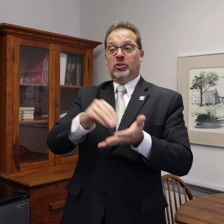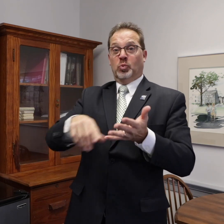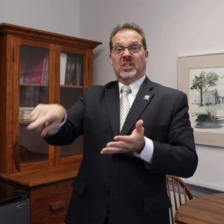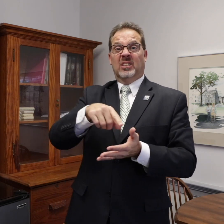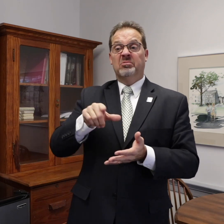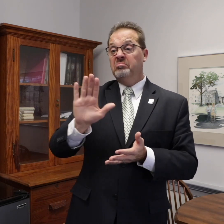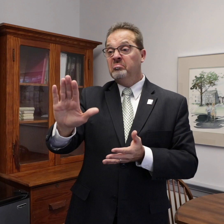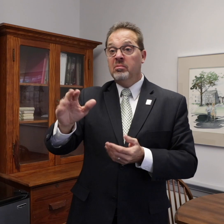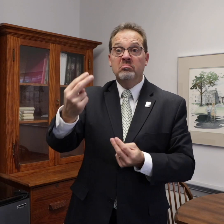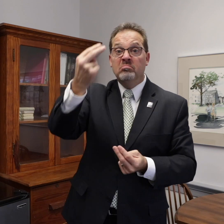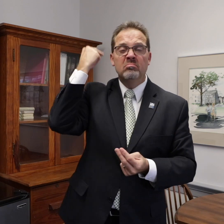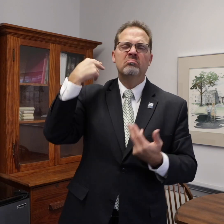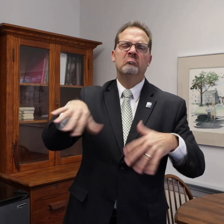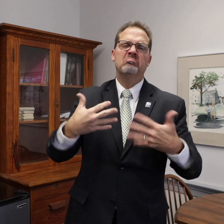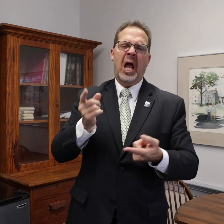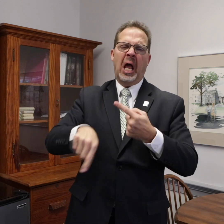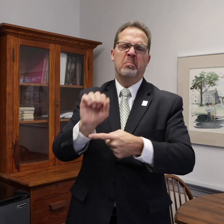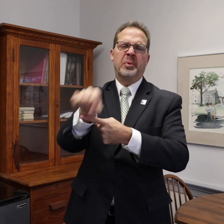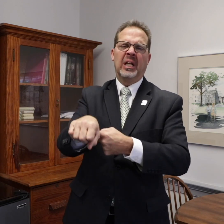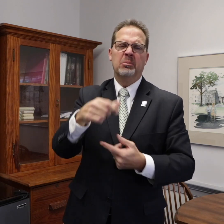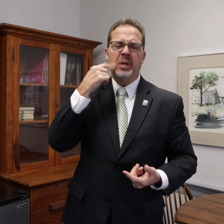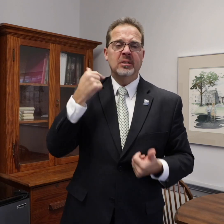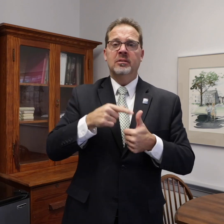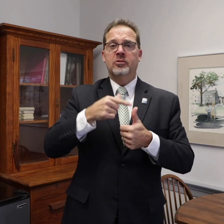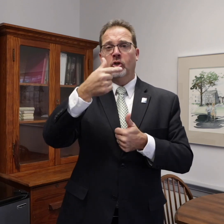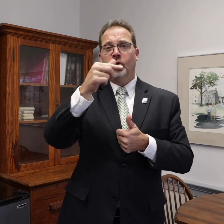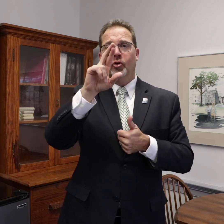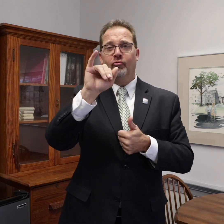students received a Flyers scarf, had a private opportunity to meet and take